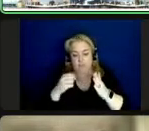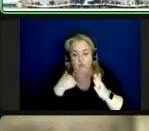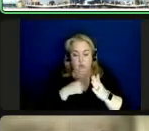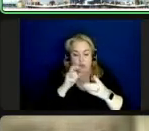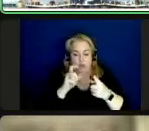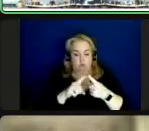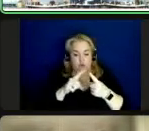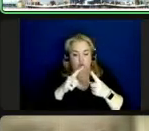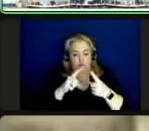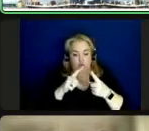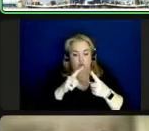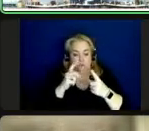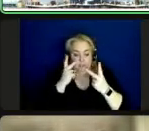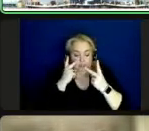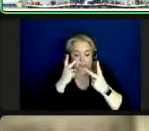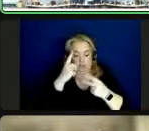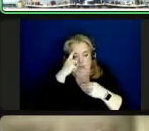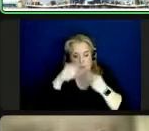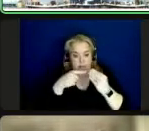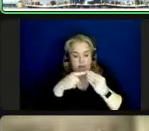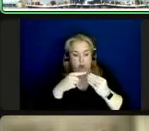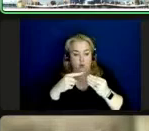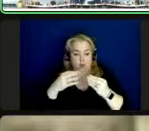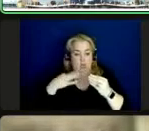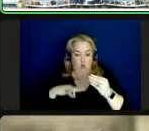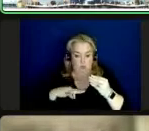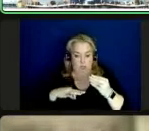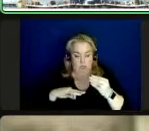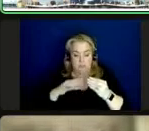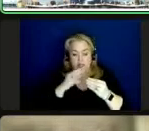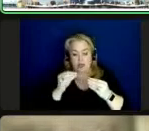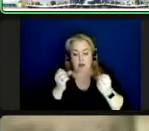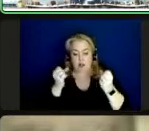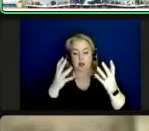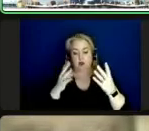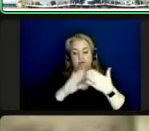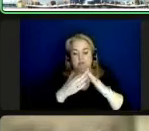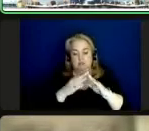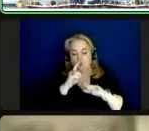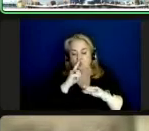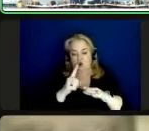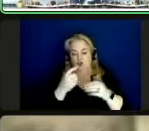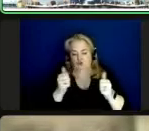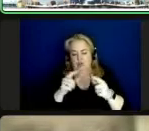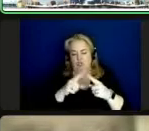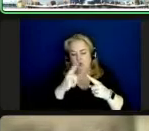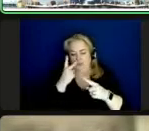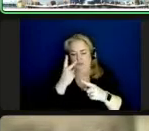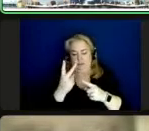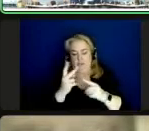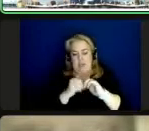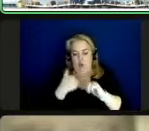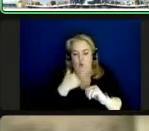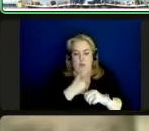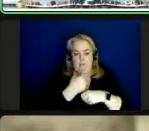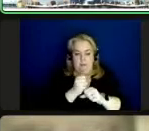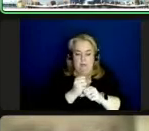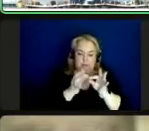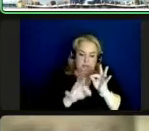EVERY TAX WE HAVE TO TAKEN OR POTENTIAL FEE WE HAVE TO